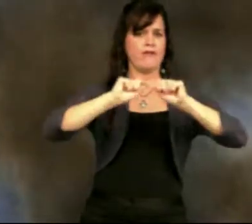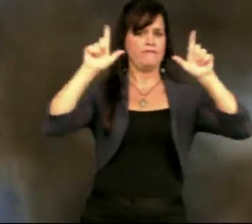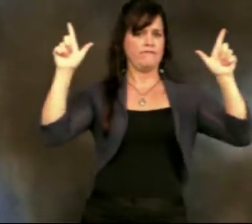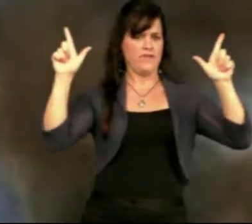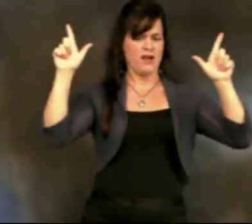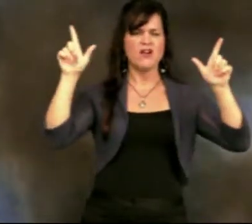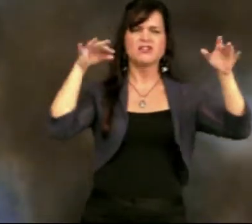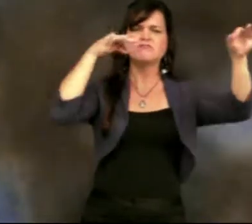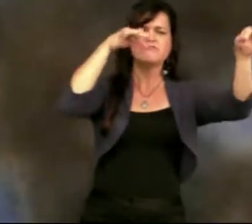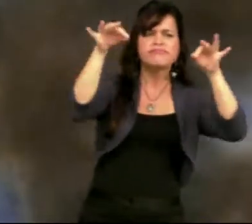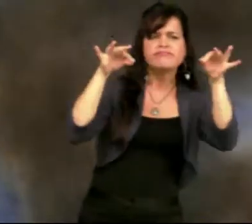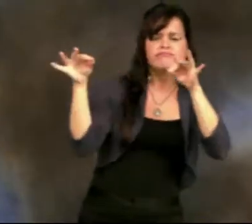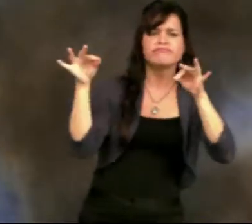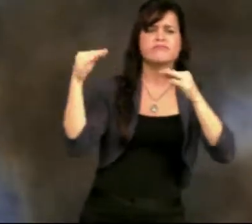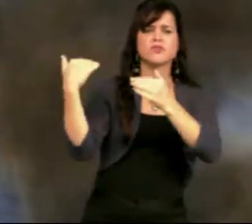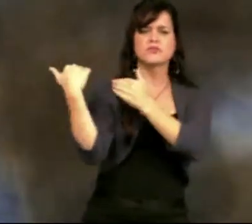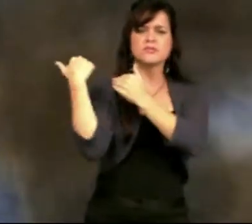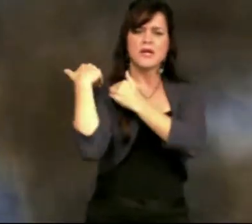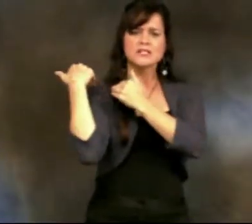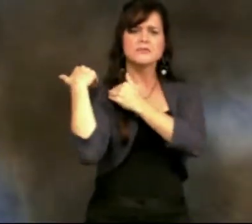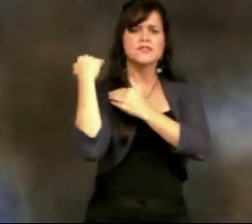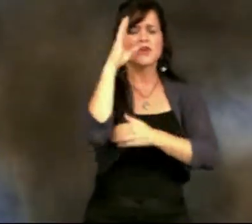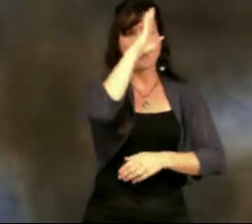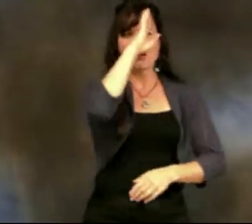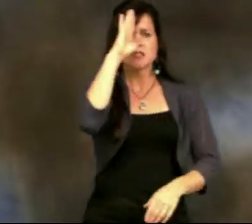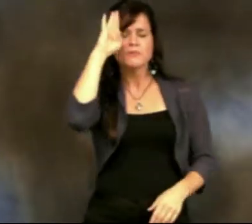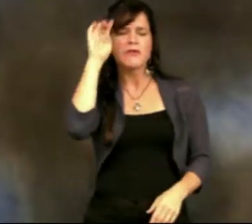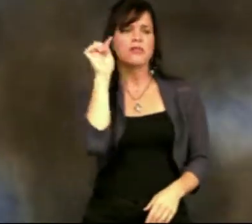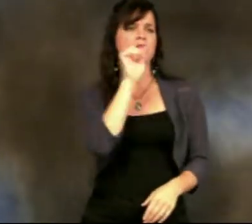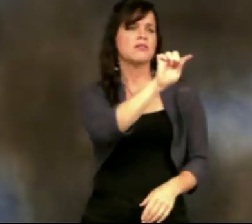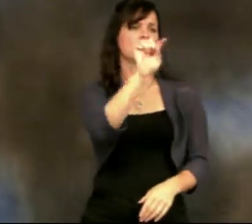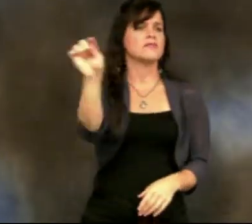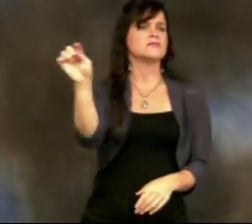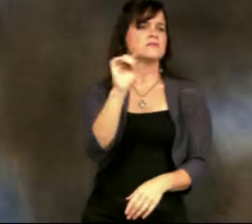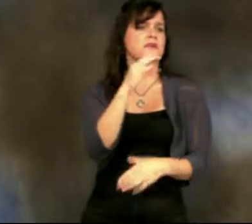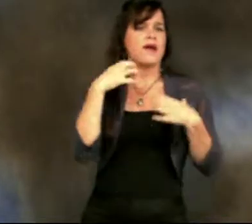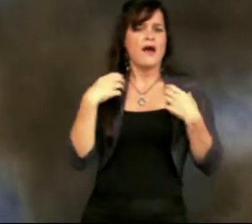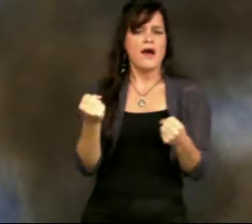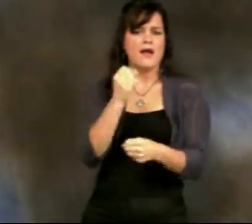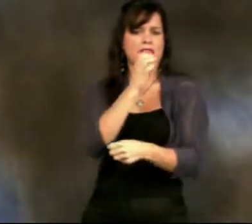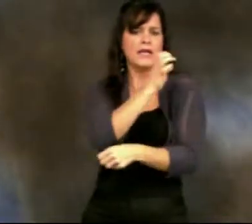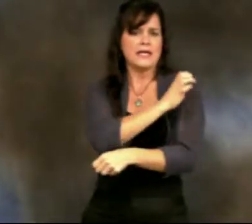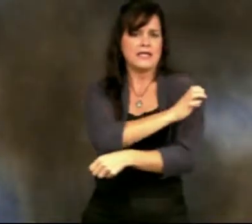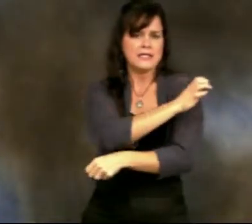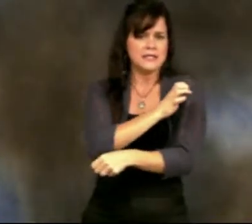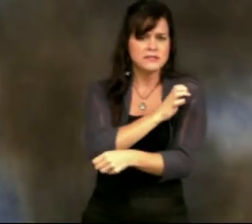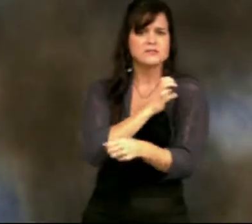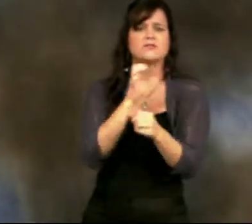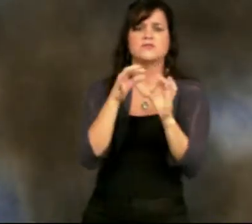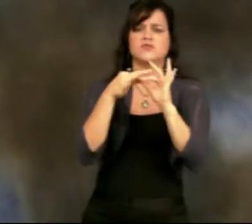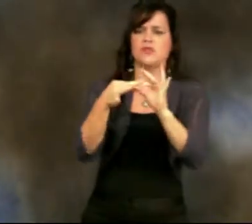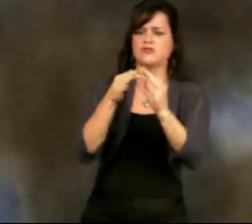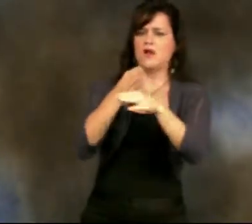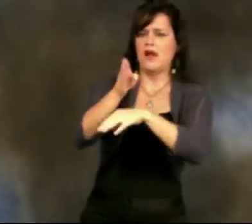this VLOG is to clearly iterate the responsibility of hospitals and health clinics to provide